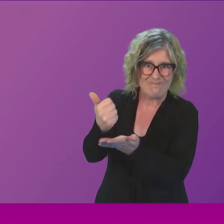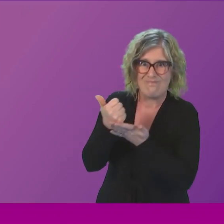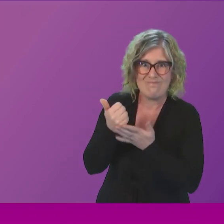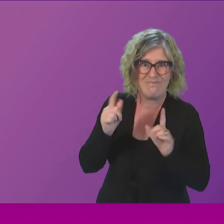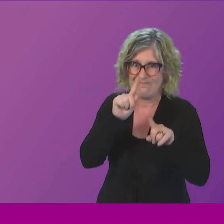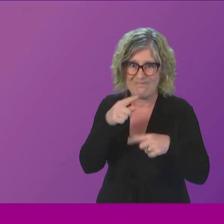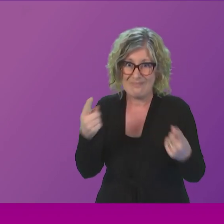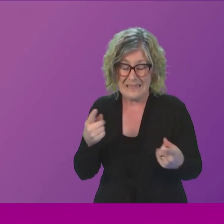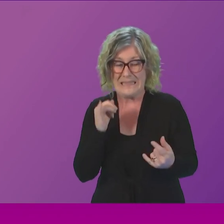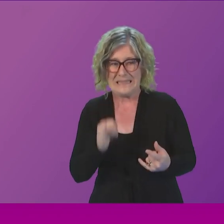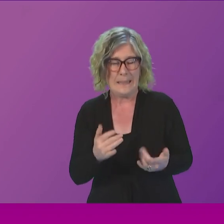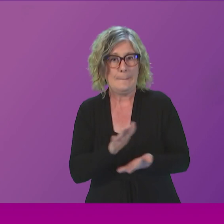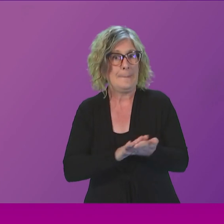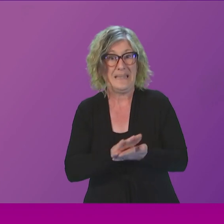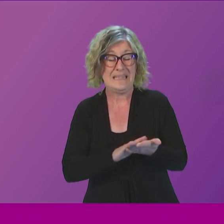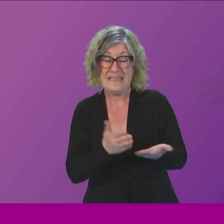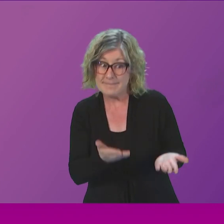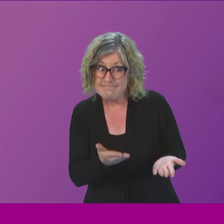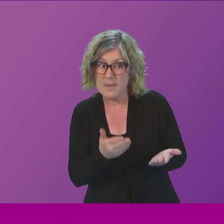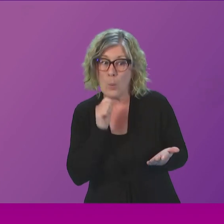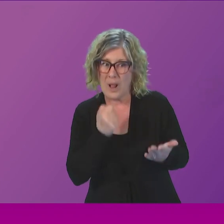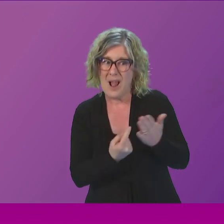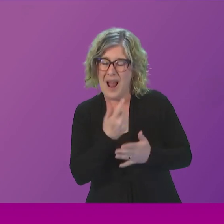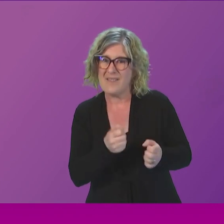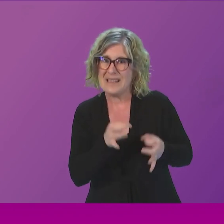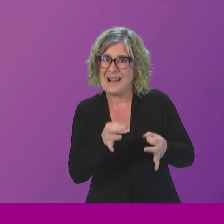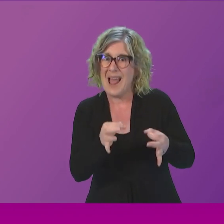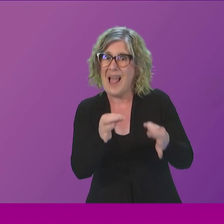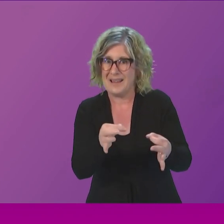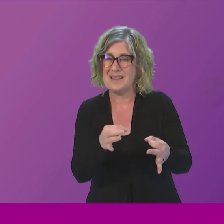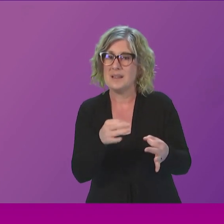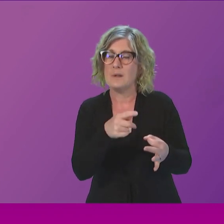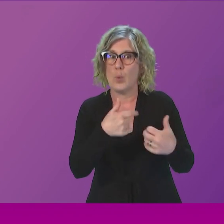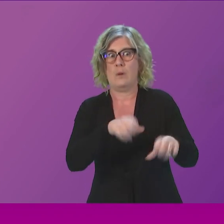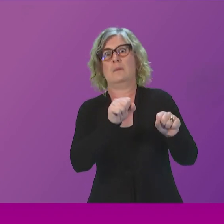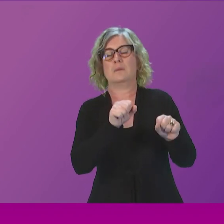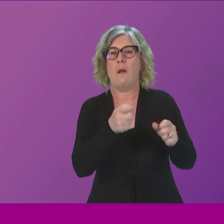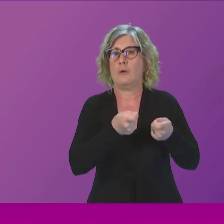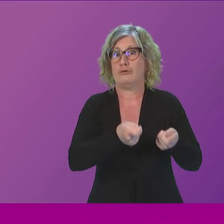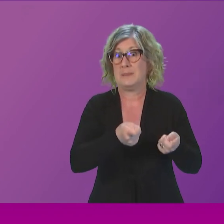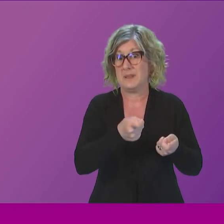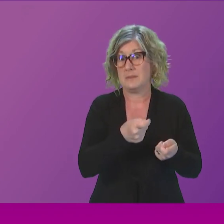This does sadly mean you are likely to experience some delay and disruption to your treatment until we can find a replacement.”